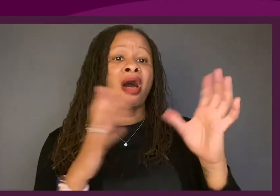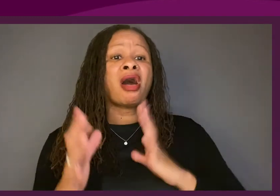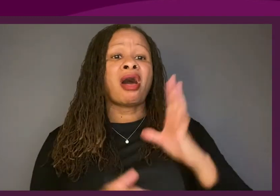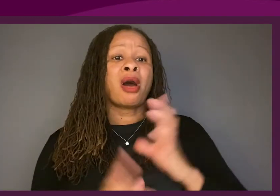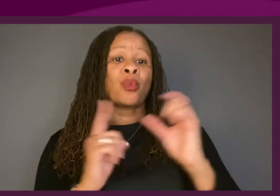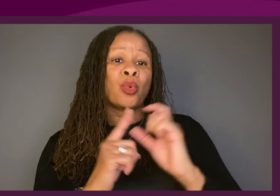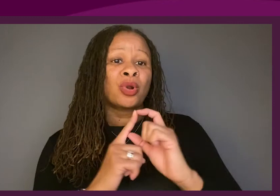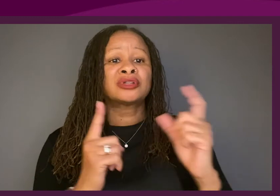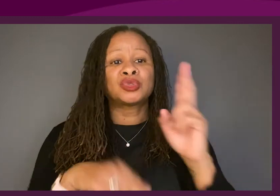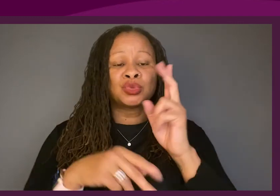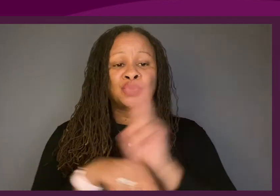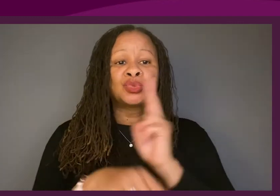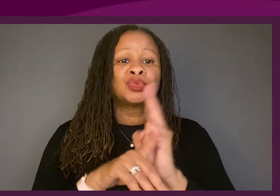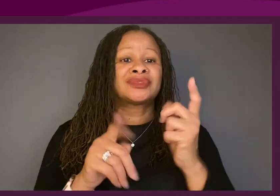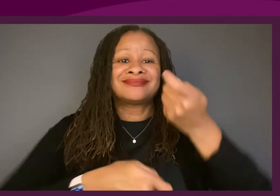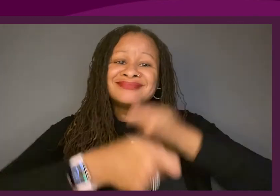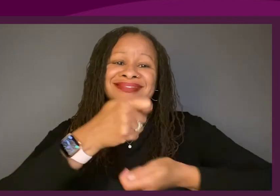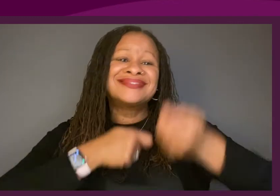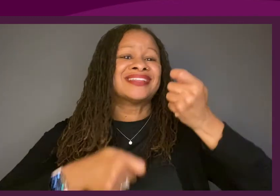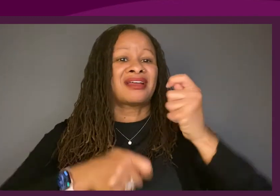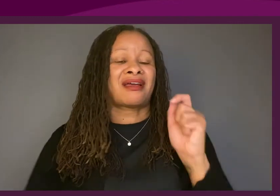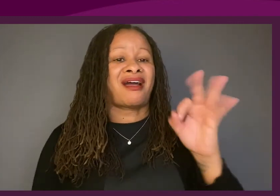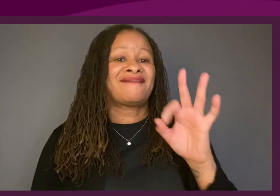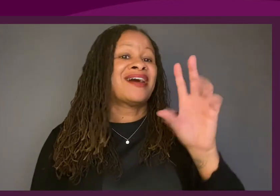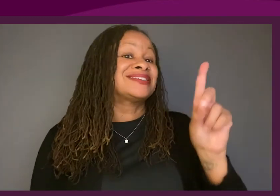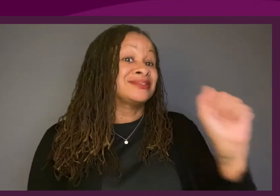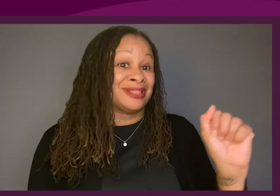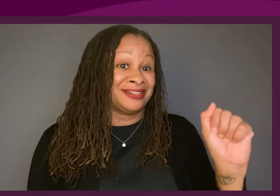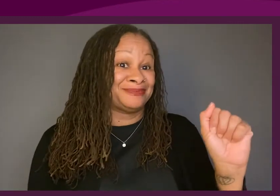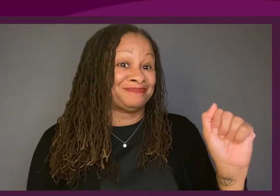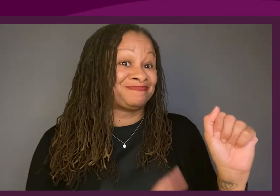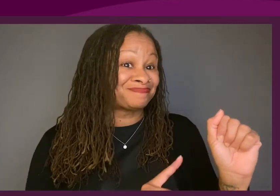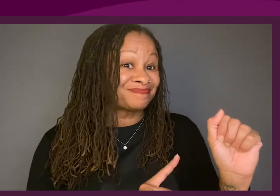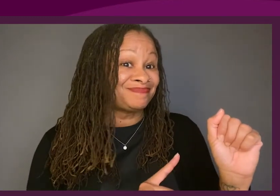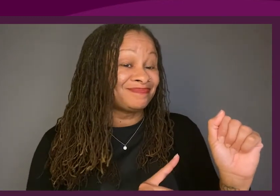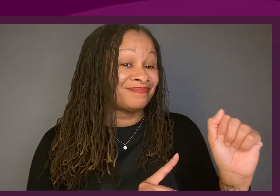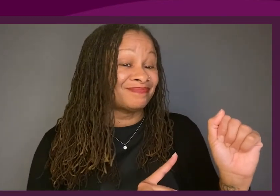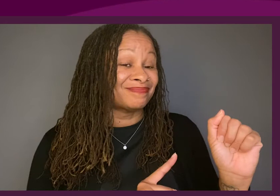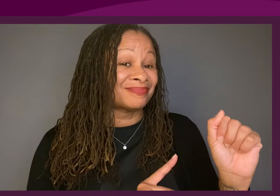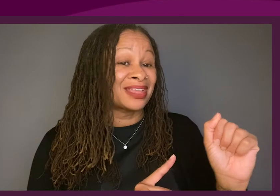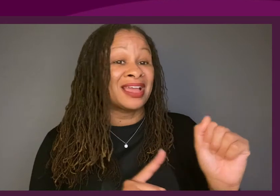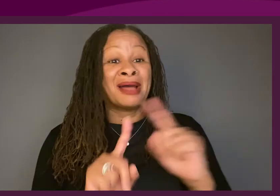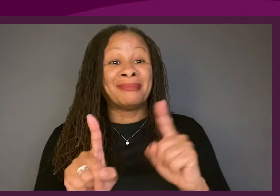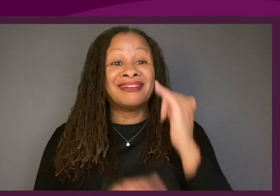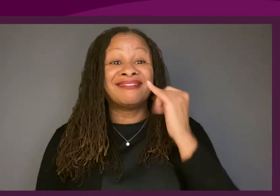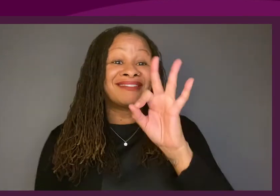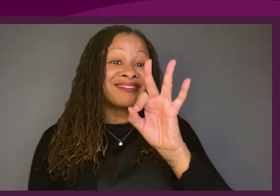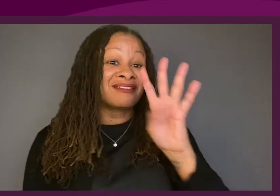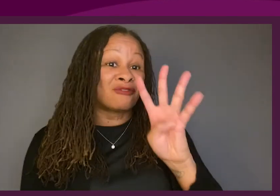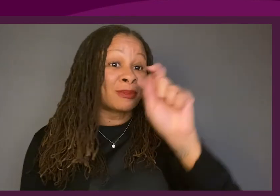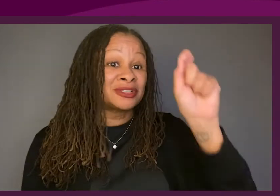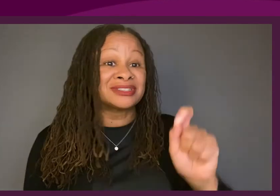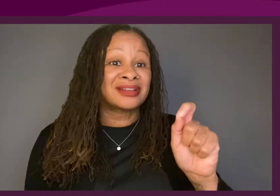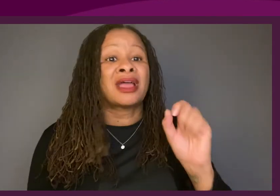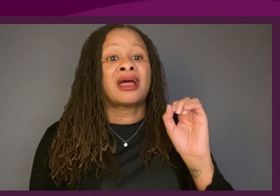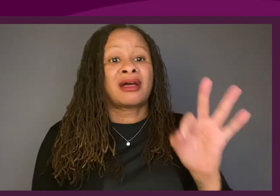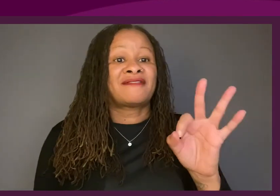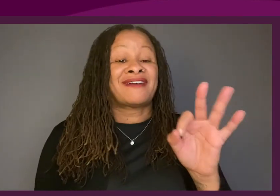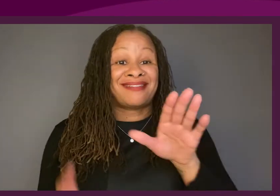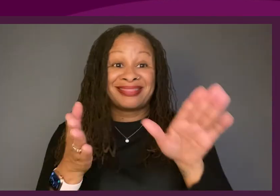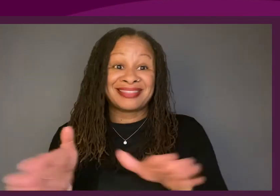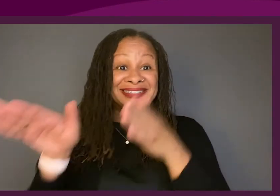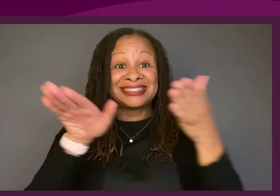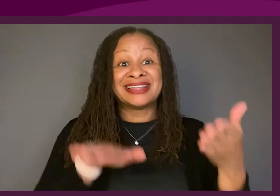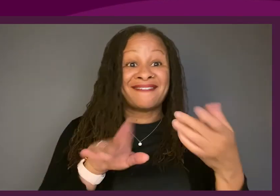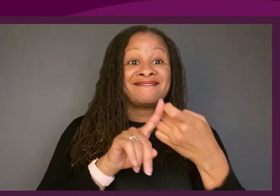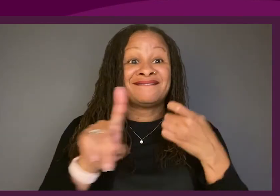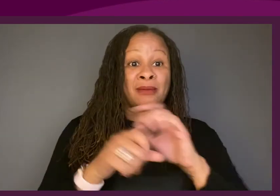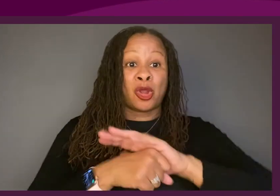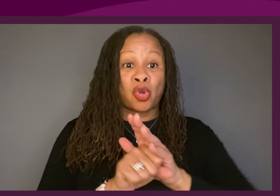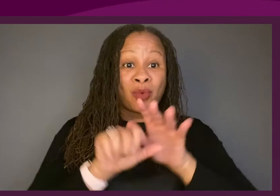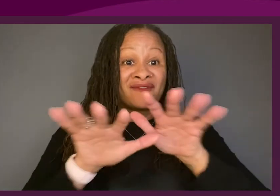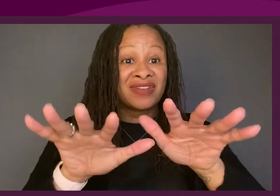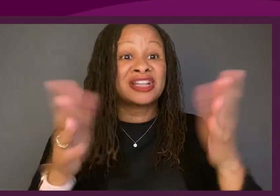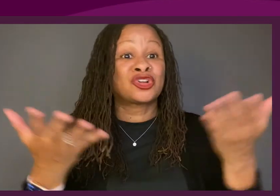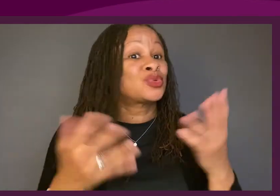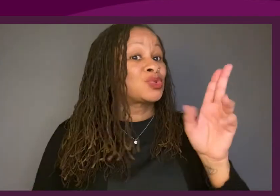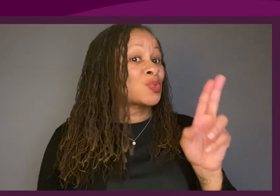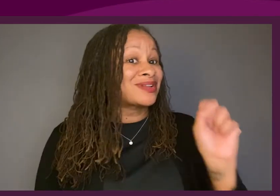But if 94% of the deaths from COVID here in the US, going on 600,000 people, 200,000 of